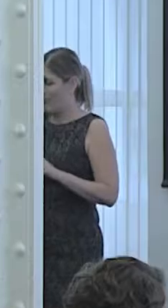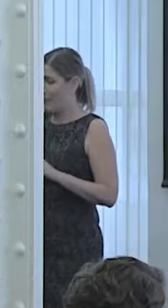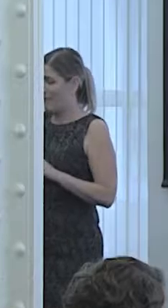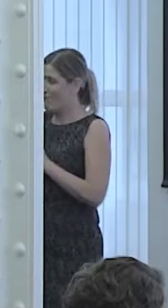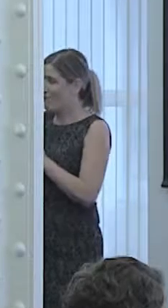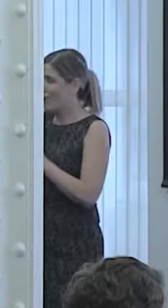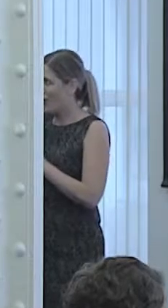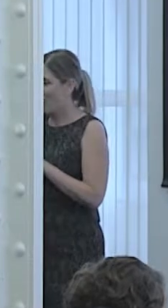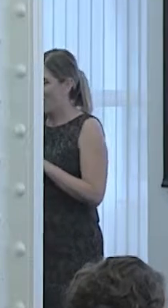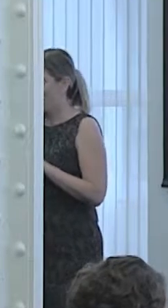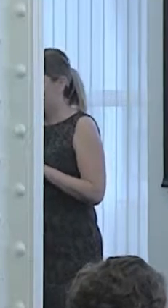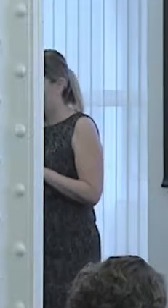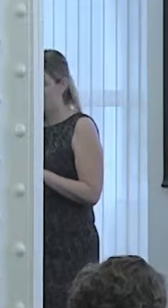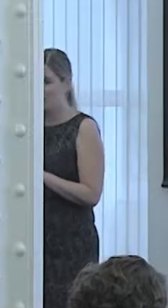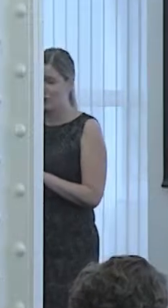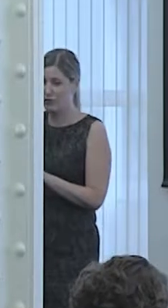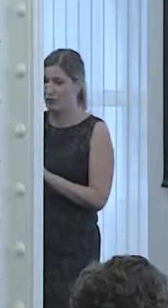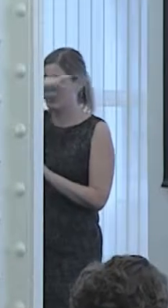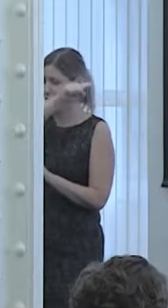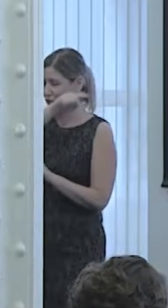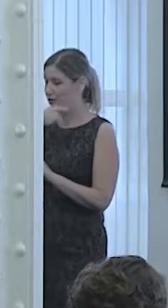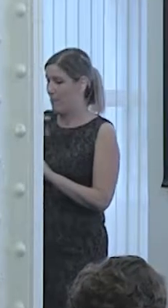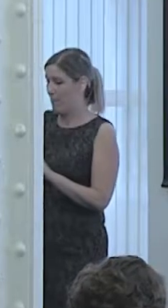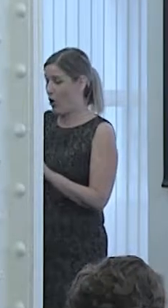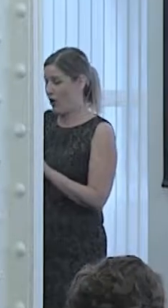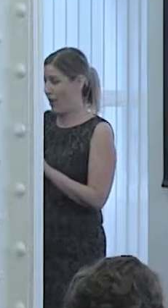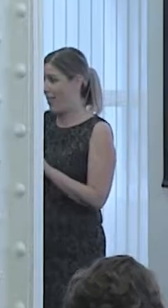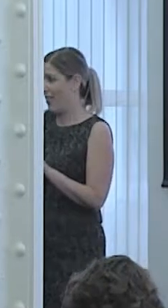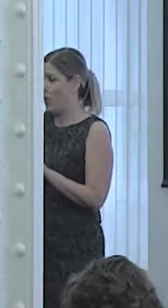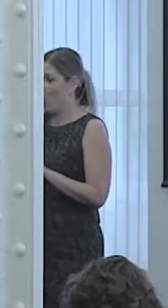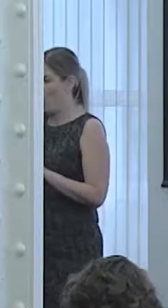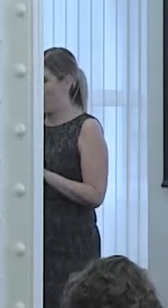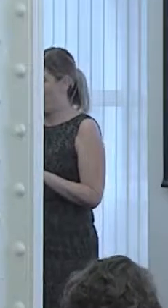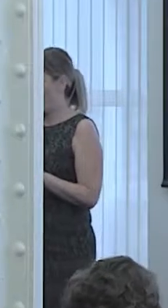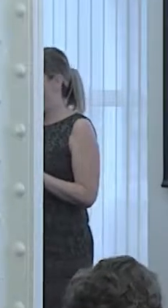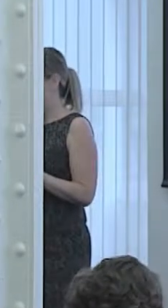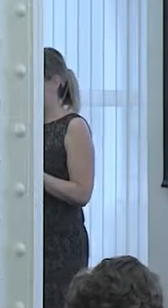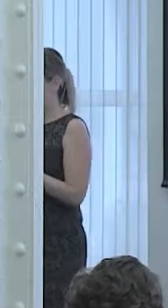than where scenes are because of capitalism and gentrification